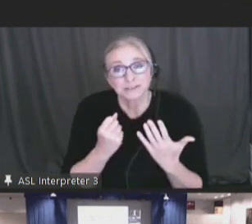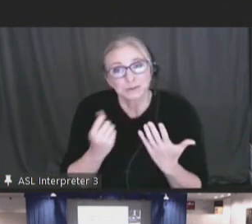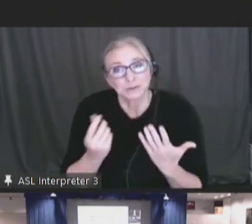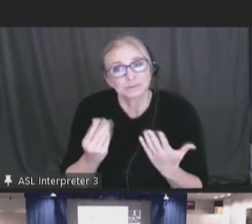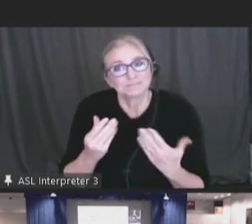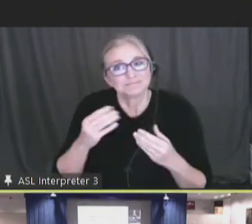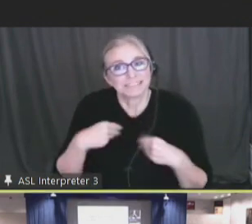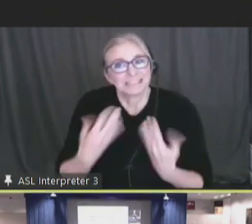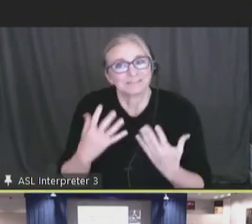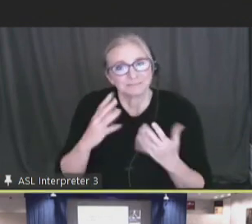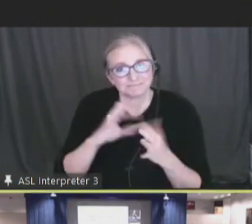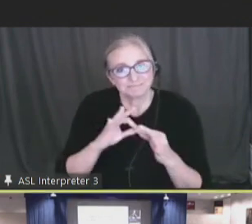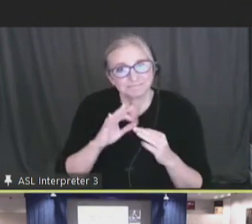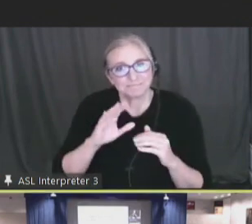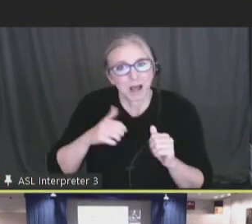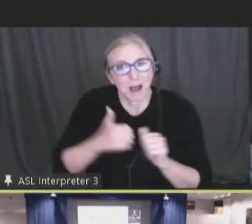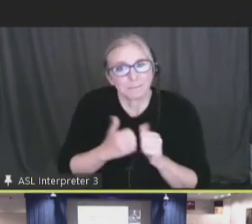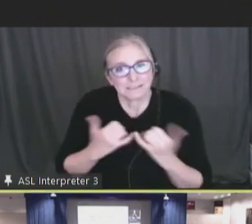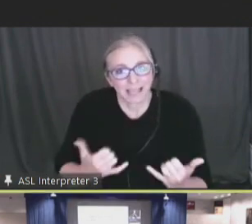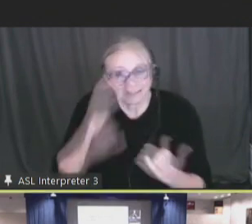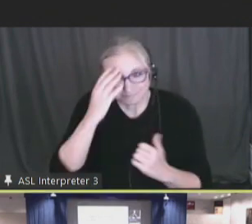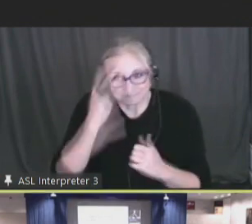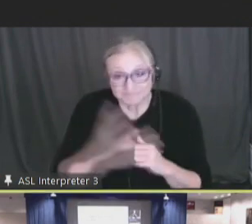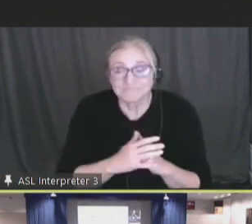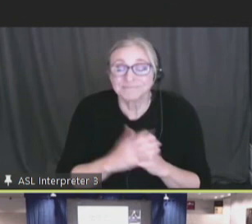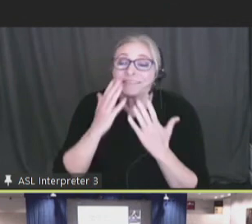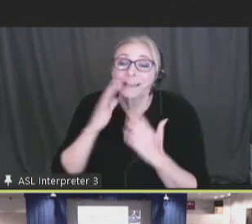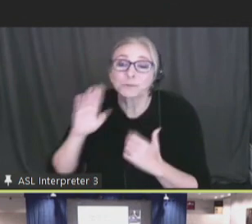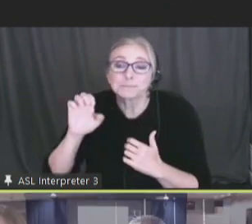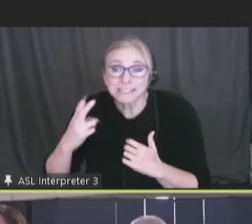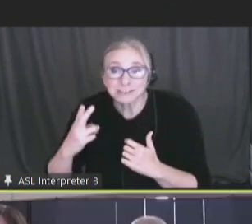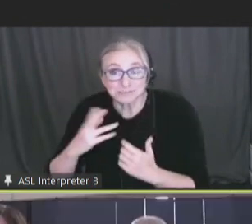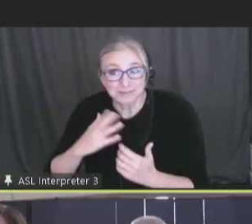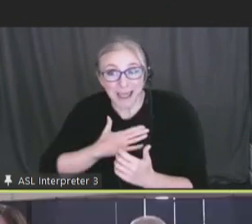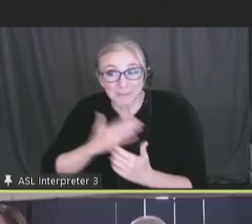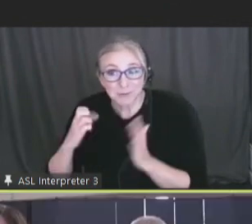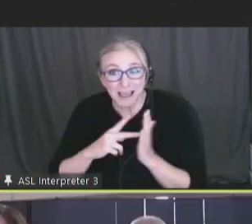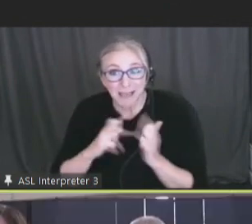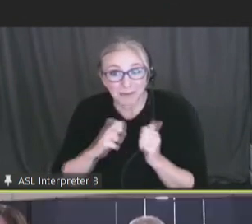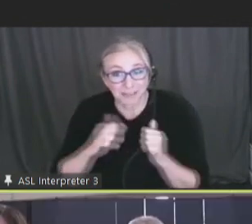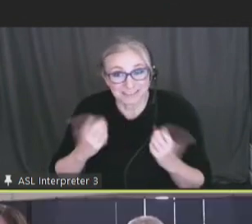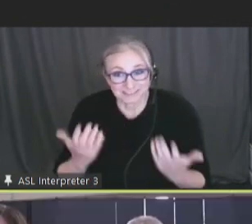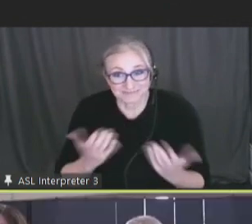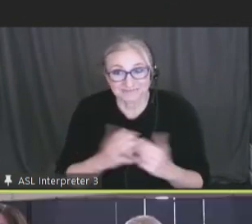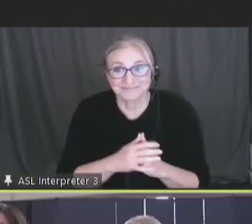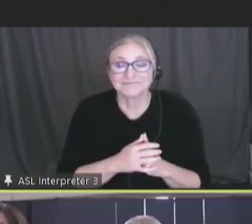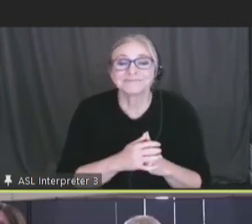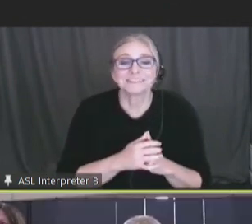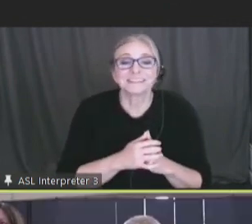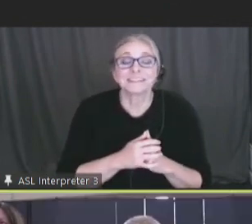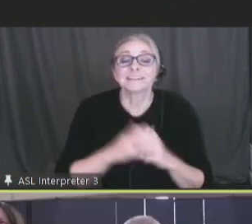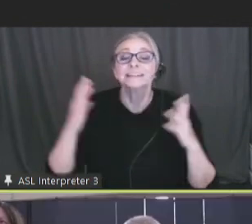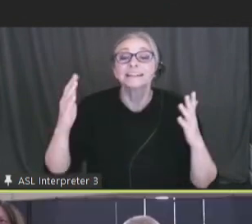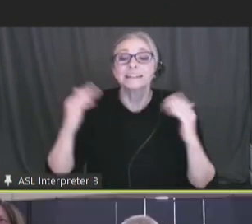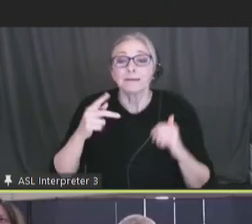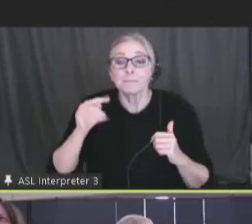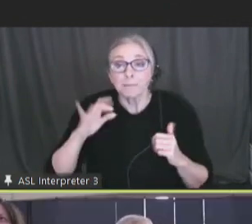Robert Hopkins: Thank you very much, Mitch, and glad to have you back with us. Next, for the Public Health Agency of Canada, Erin Henry.